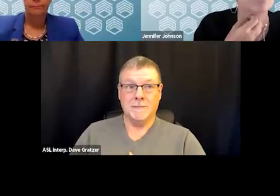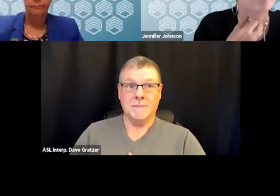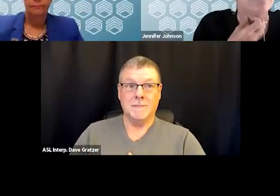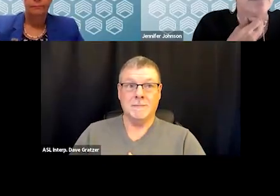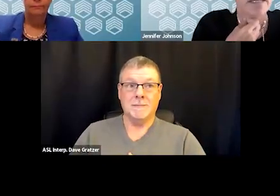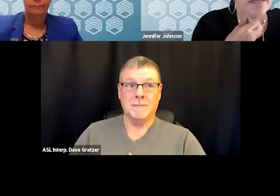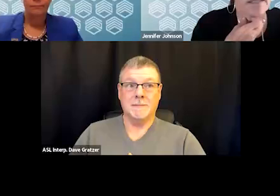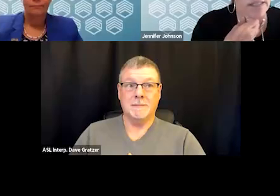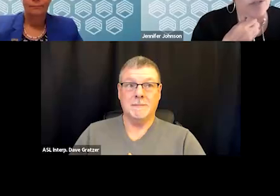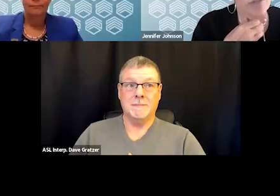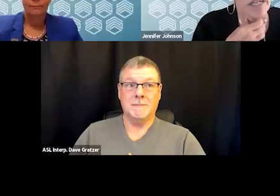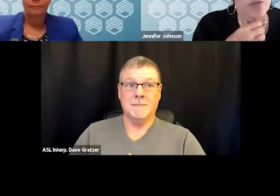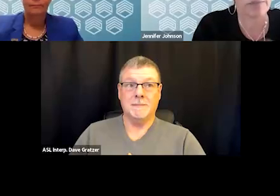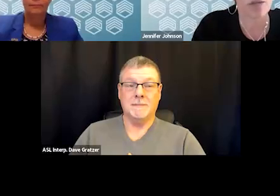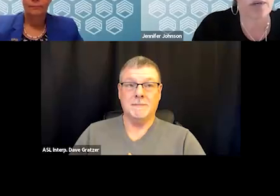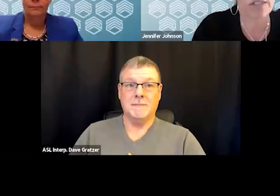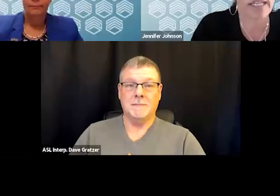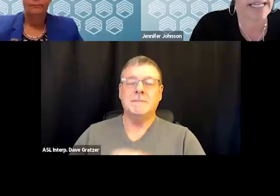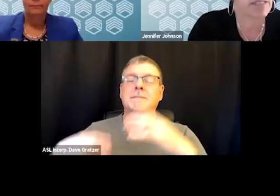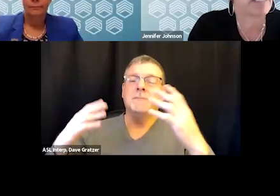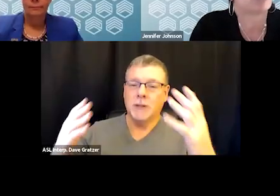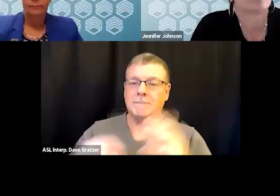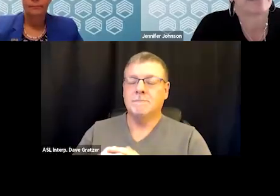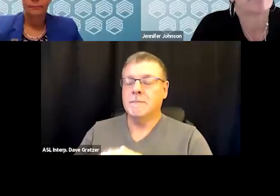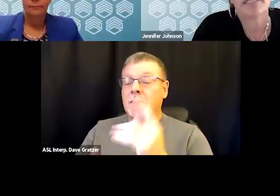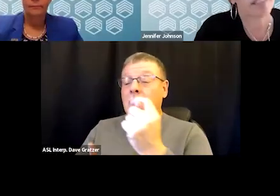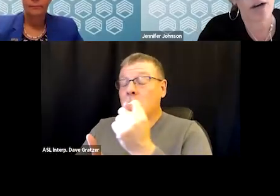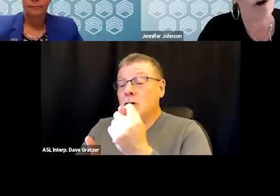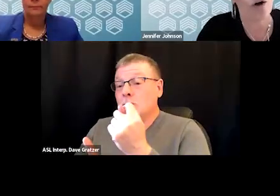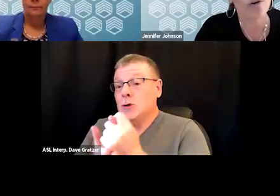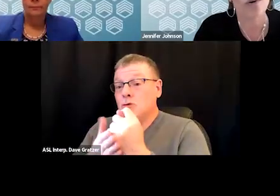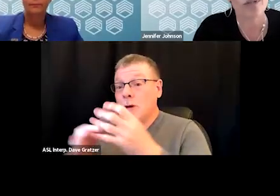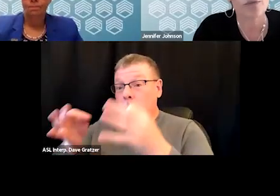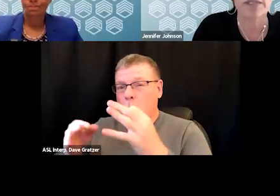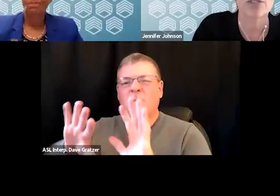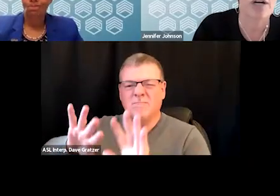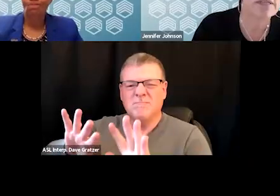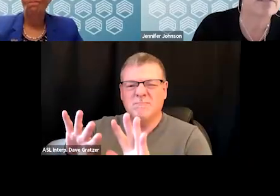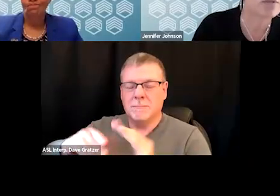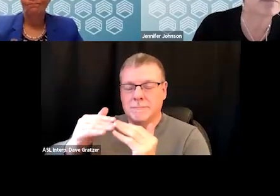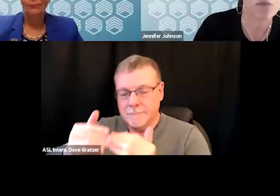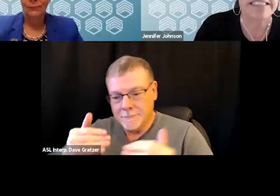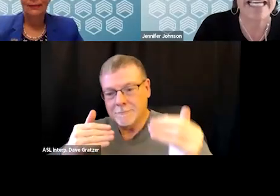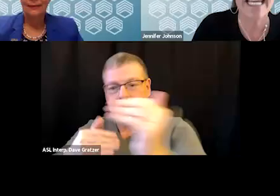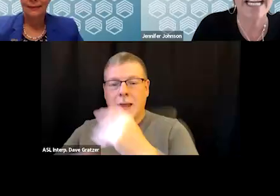So this goes beyond treatment courts. I guess my dream is that all courts would be trauma informed one day.